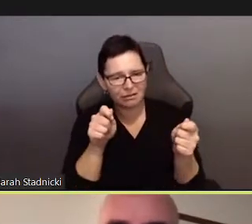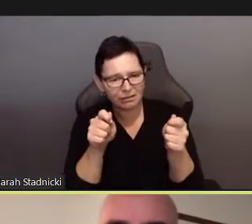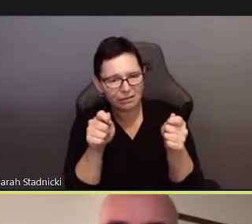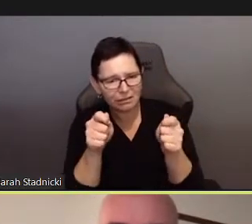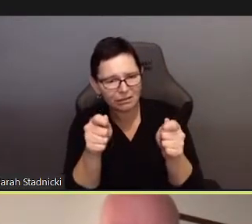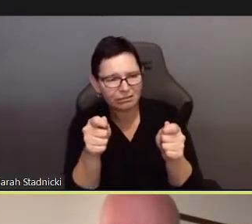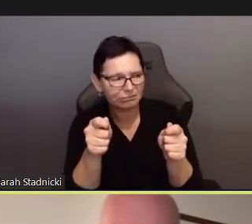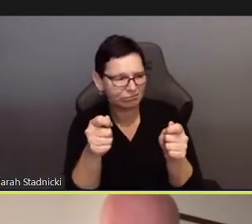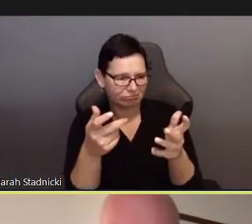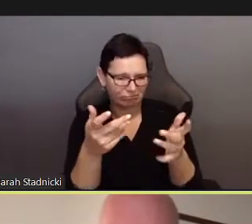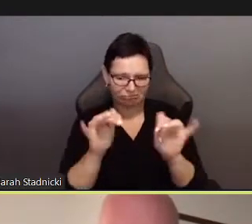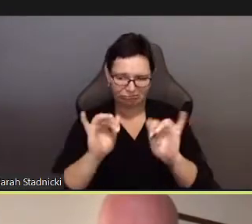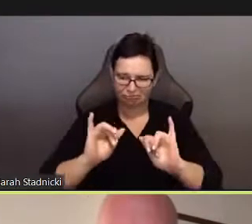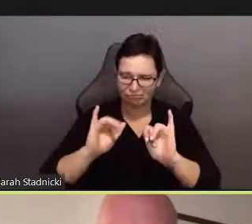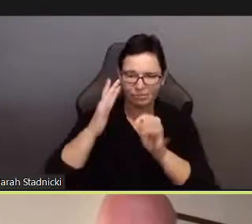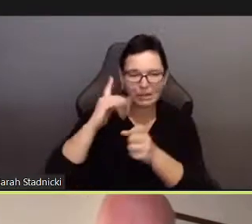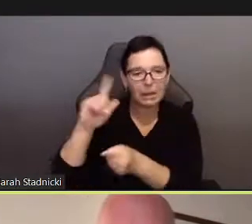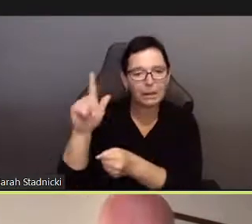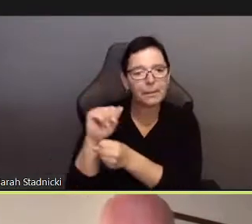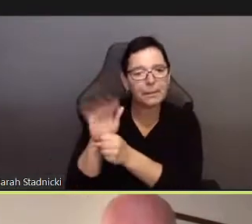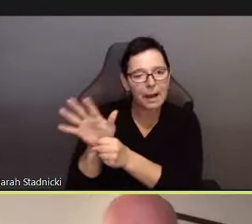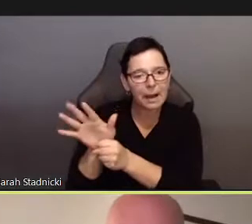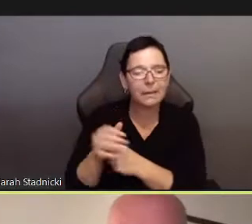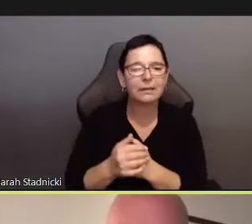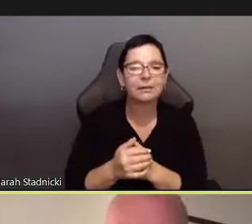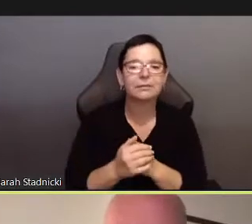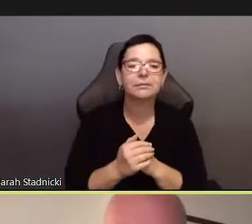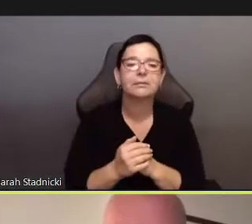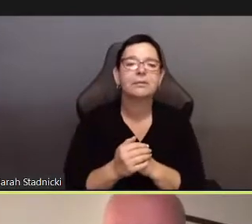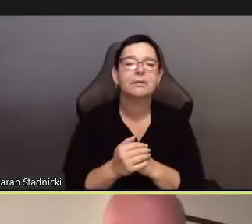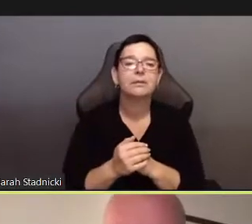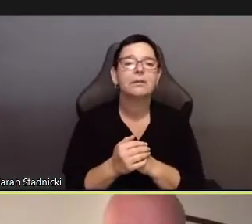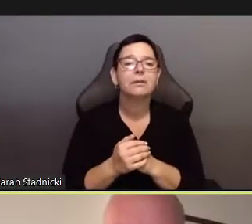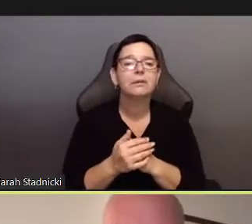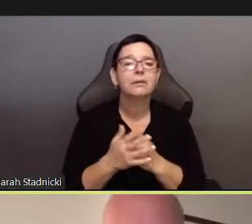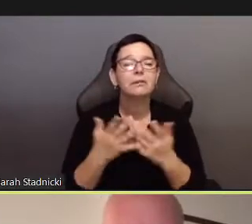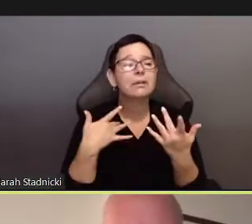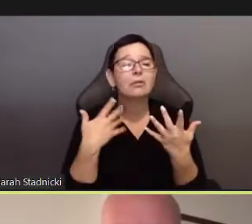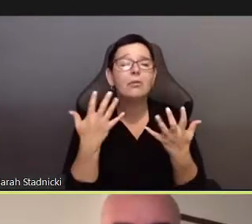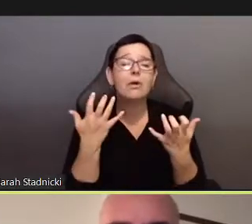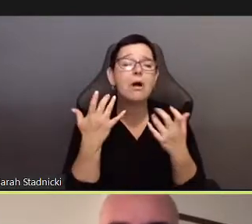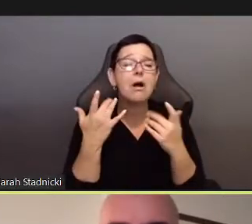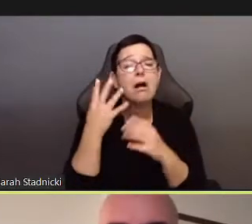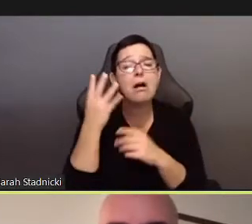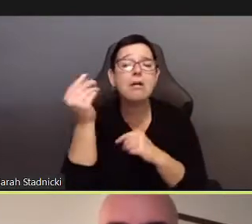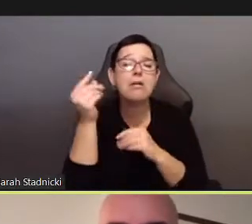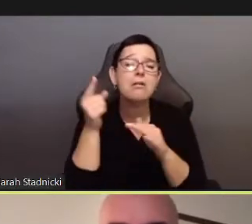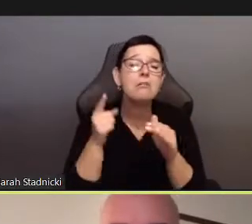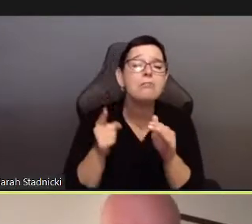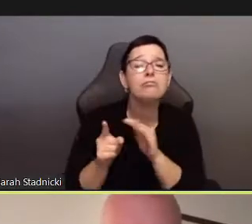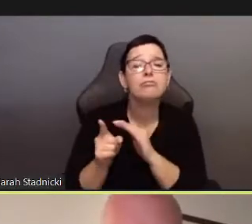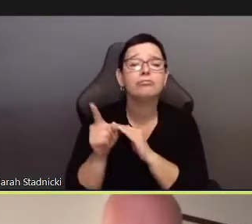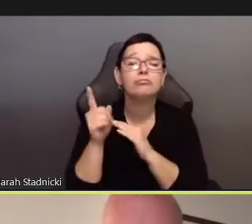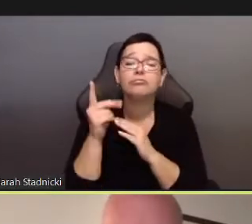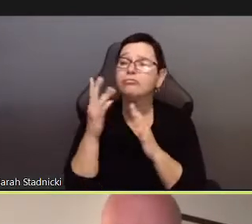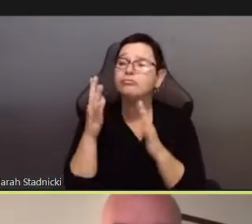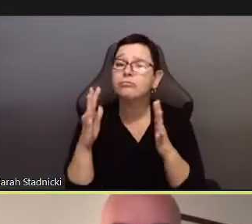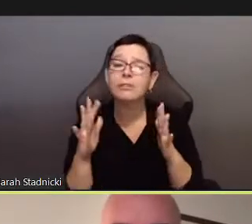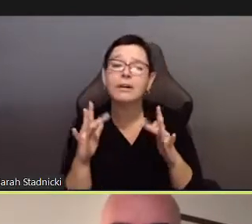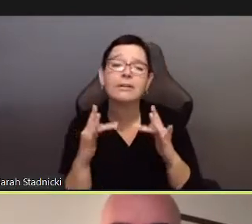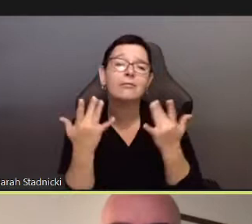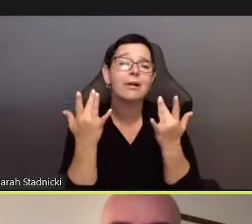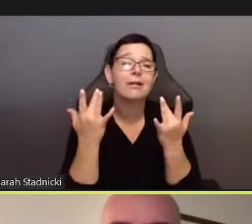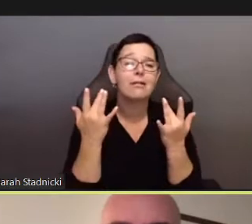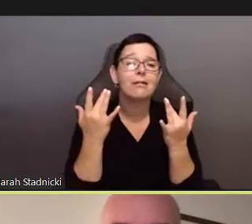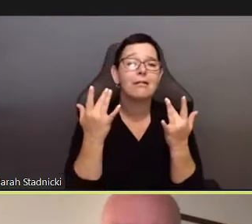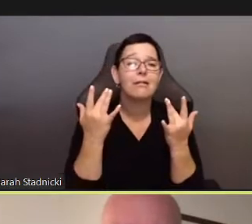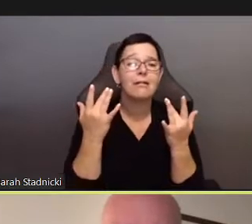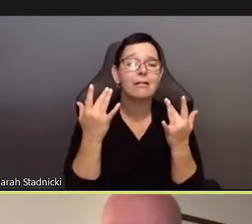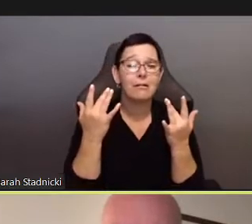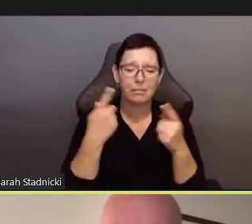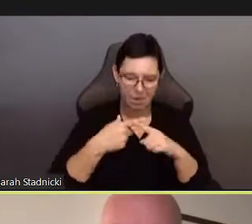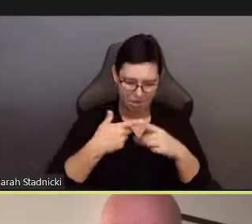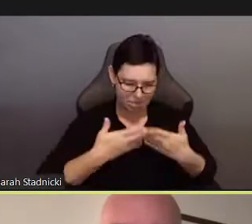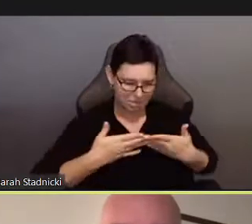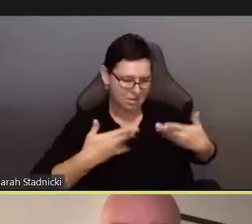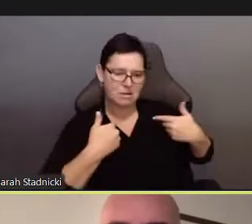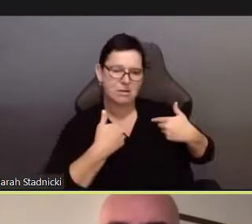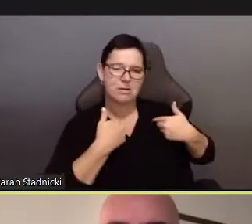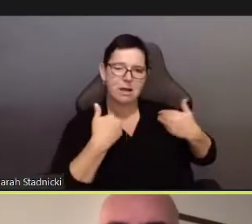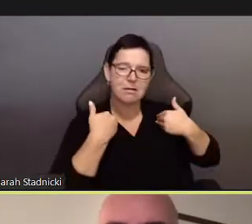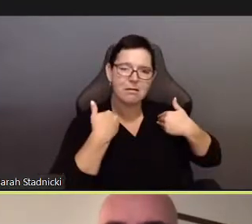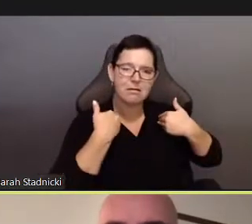and imperial affirmations on the sense of time.